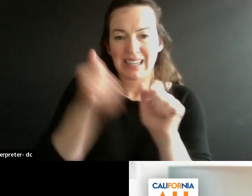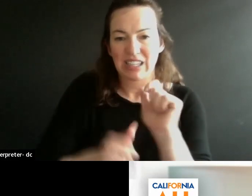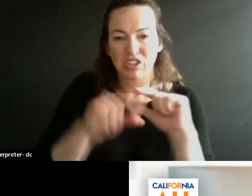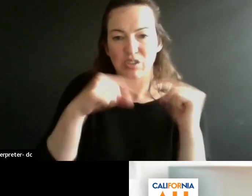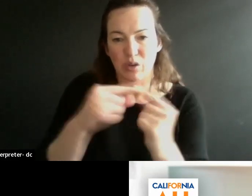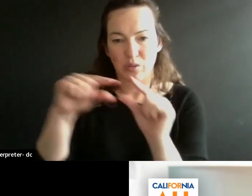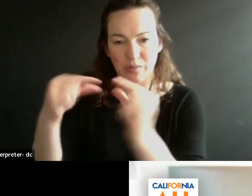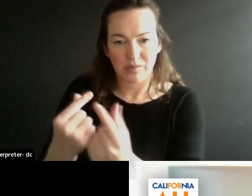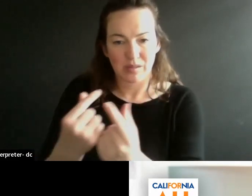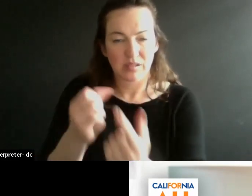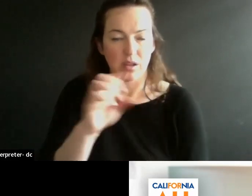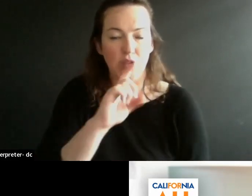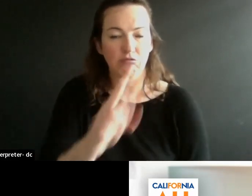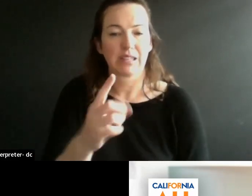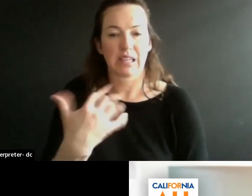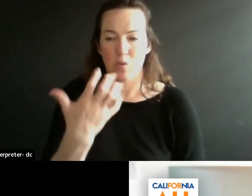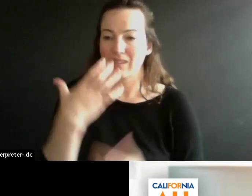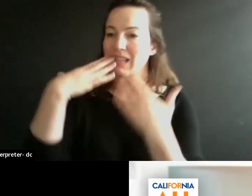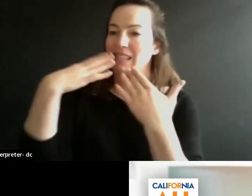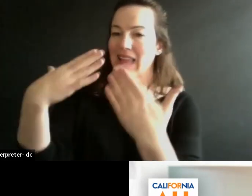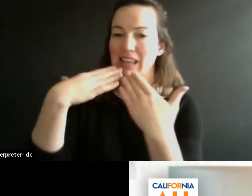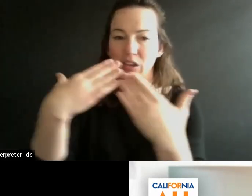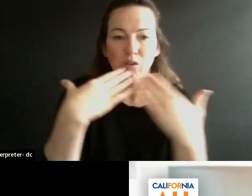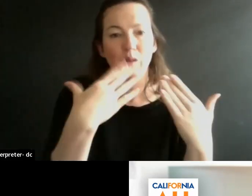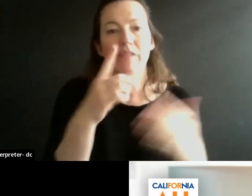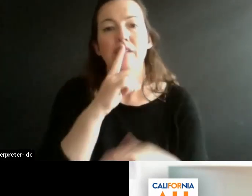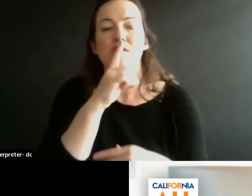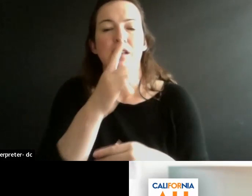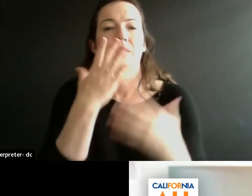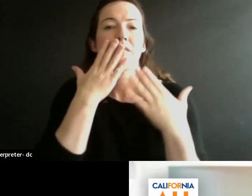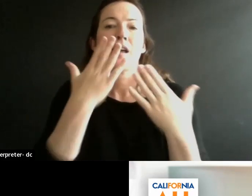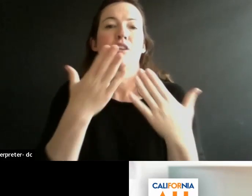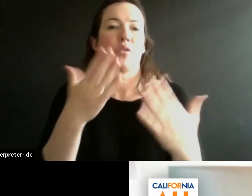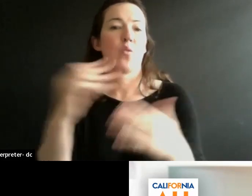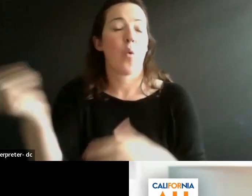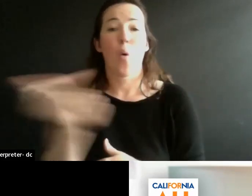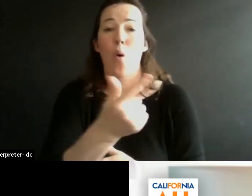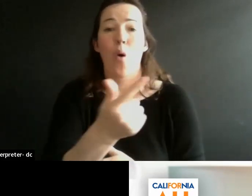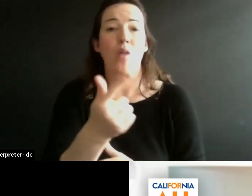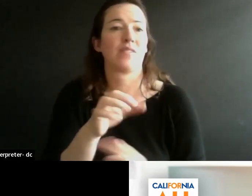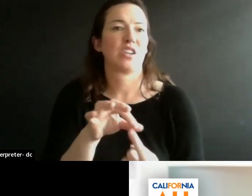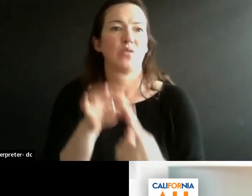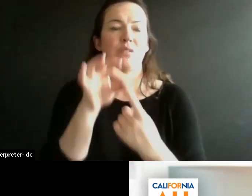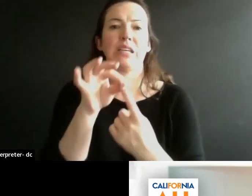really, just wanted to say, Thank you. Thank you very much that all of these unique perspectives